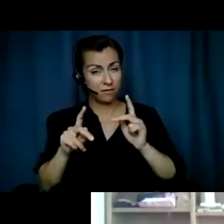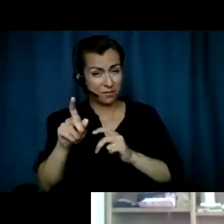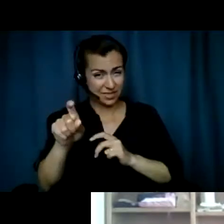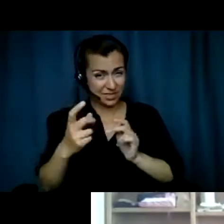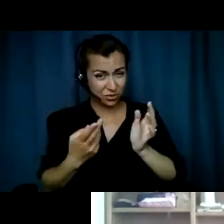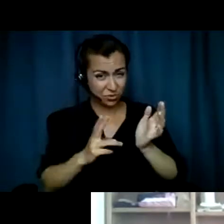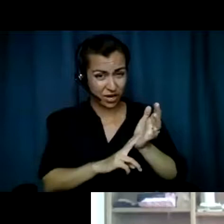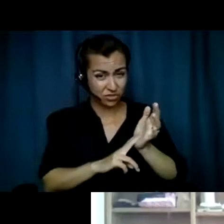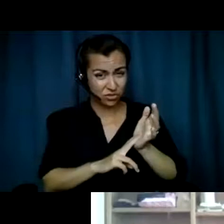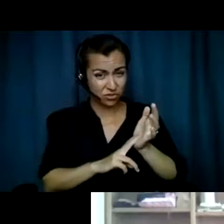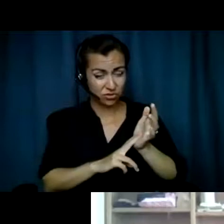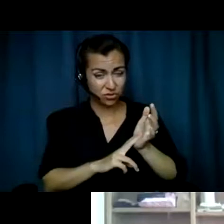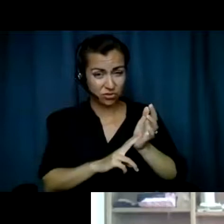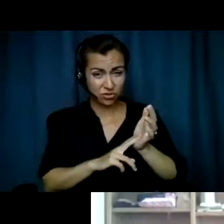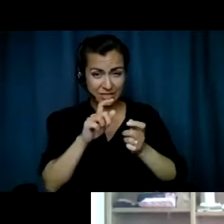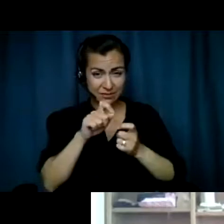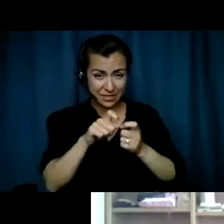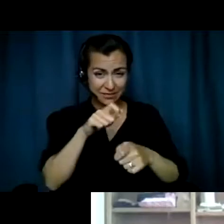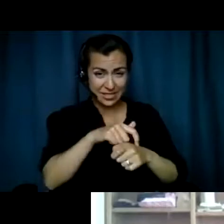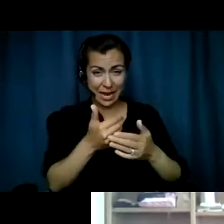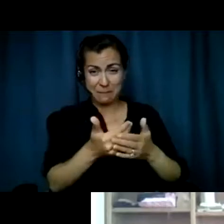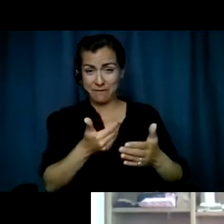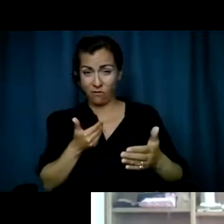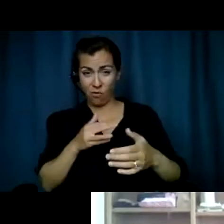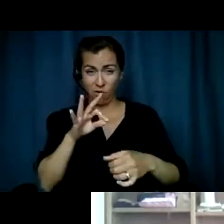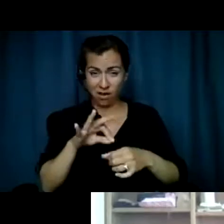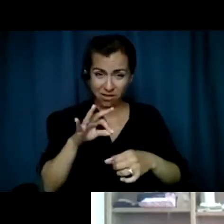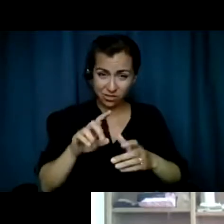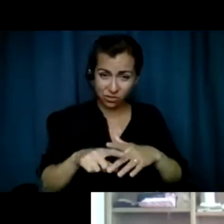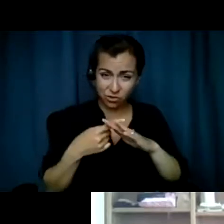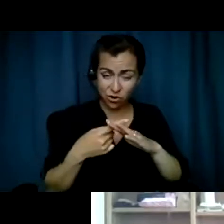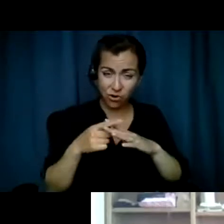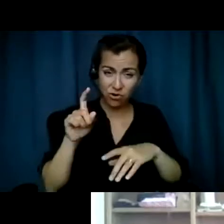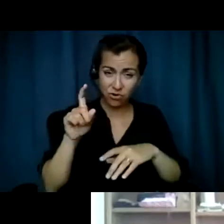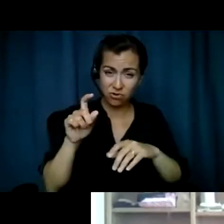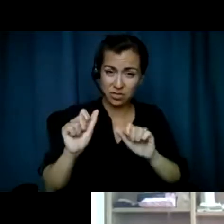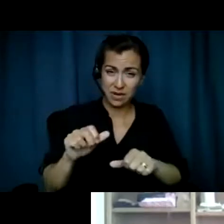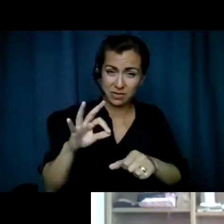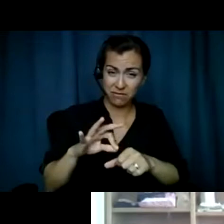and maybe for everyone, but they specifically say -